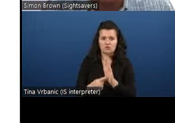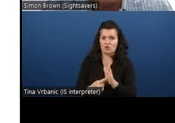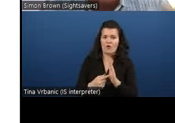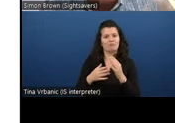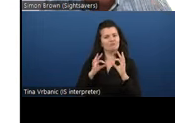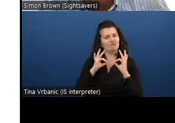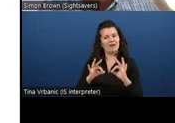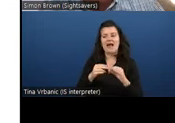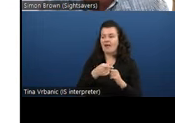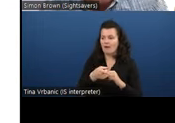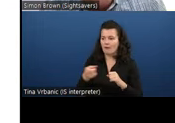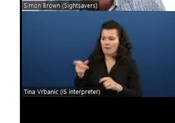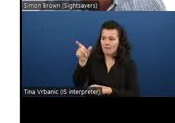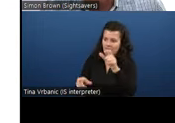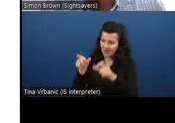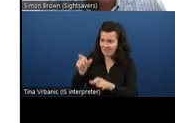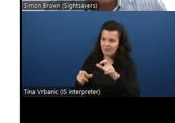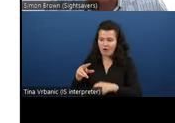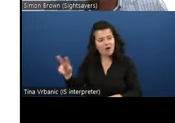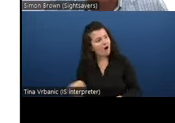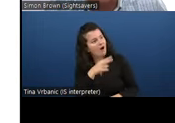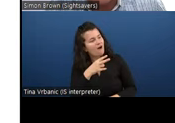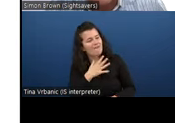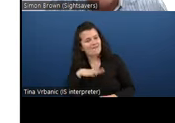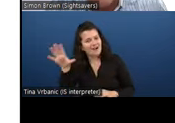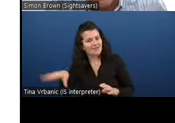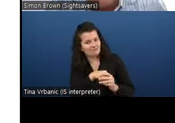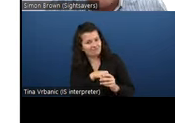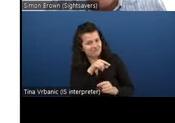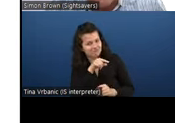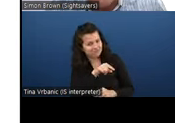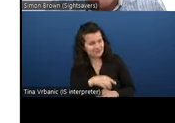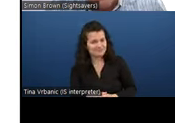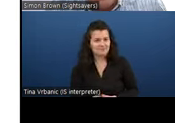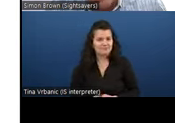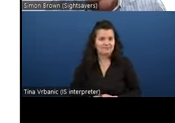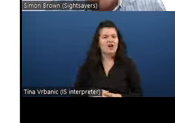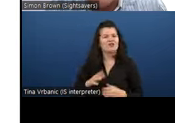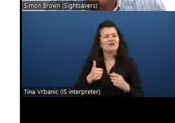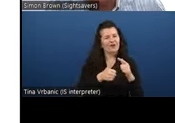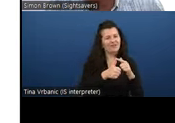so it's very much a kind of a journey towards towards the inclusion in the work.